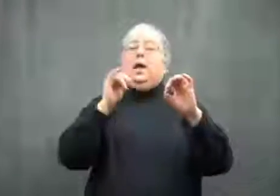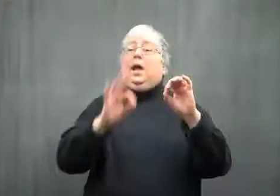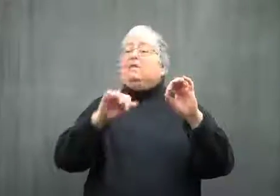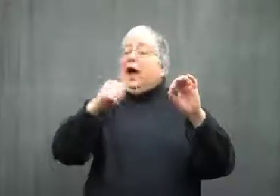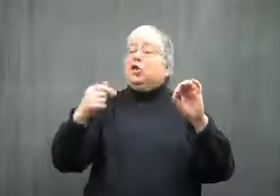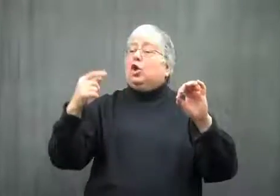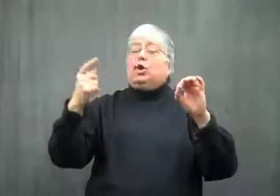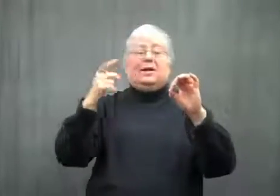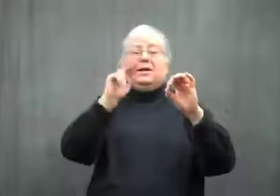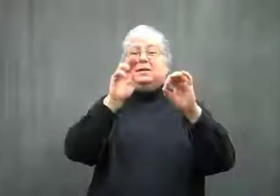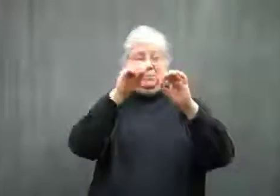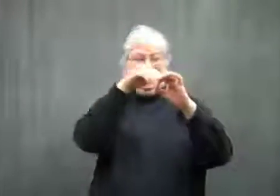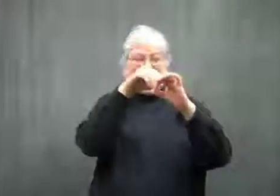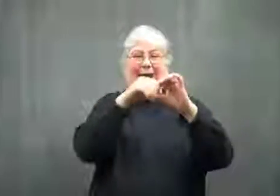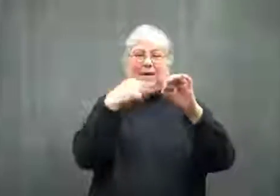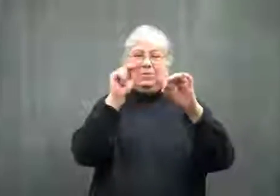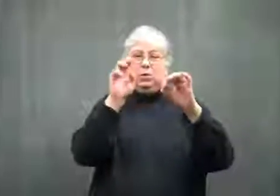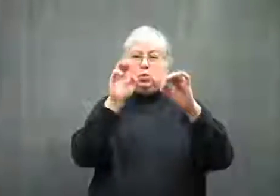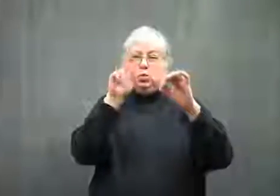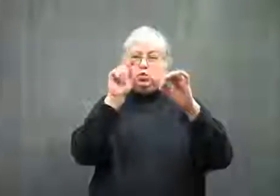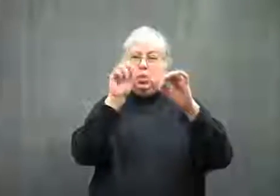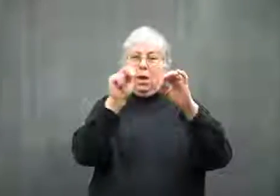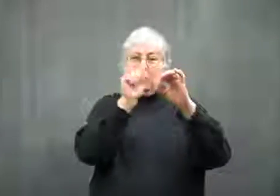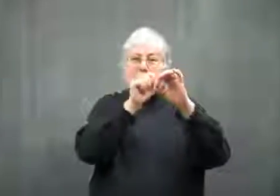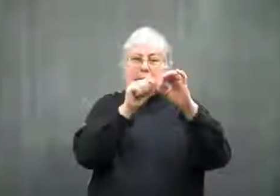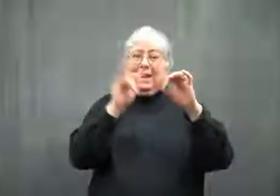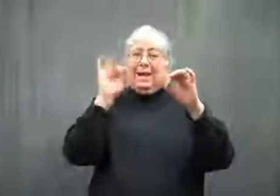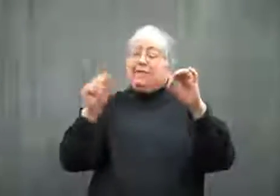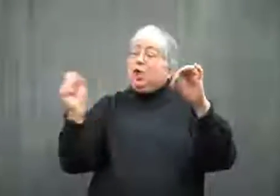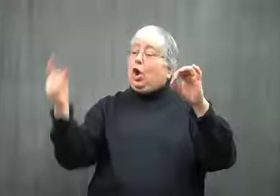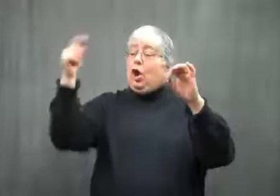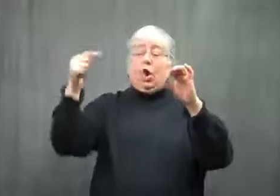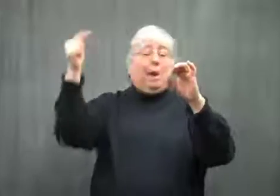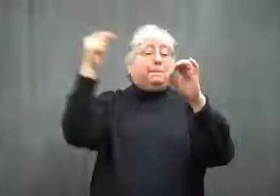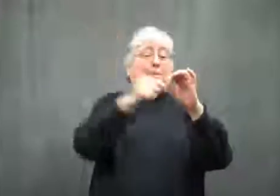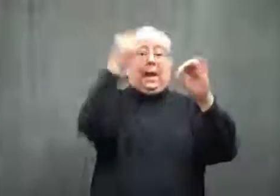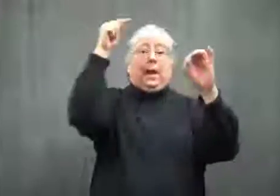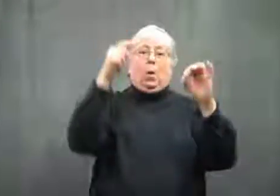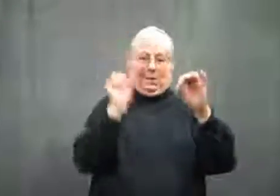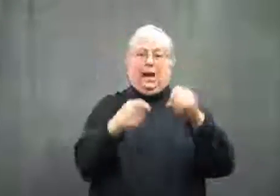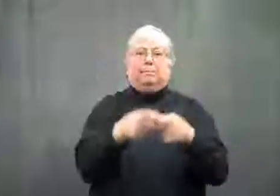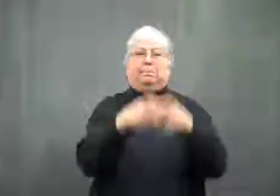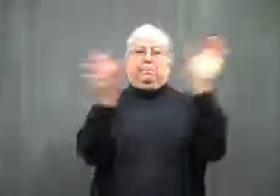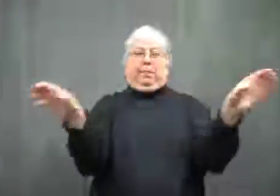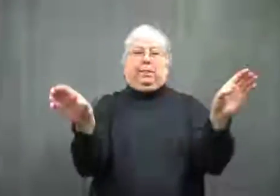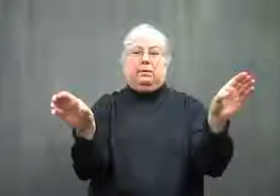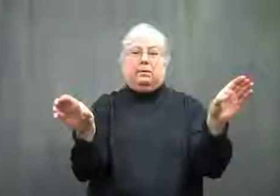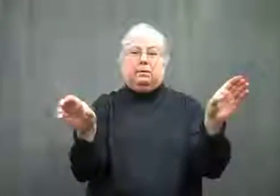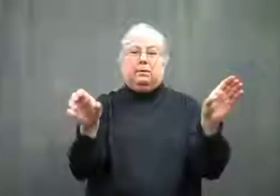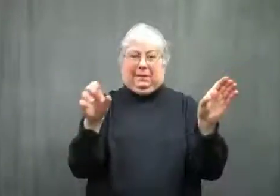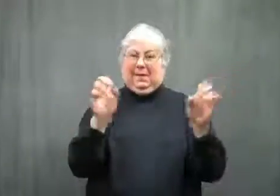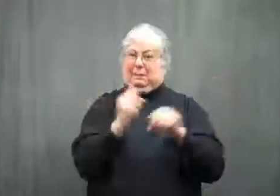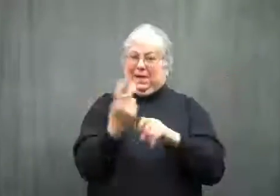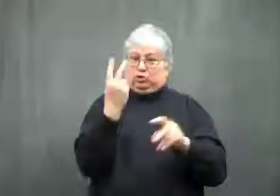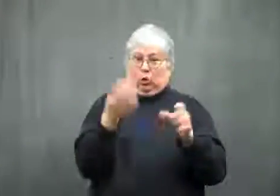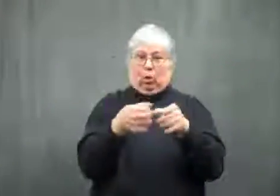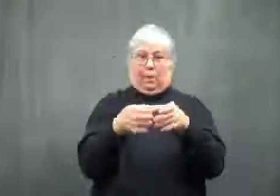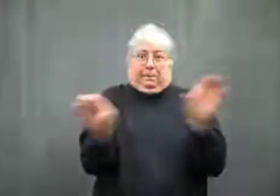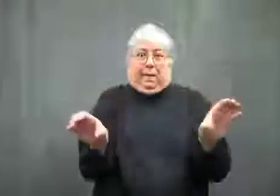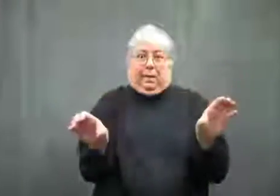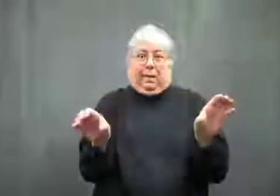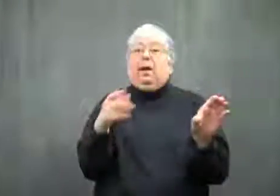There are neutrons in the nucleus. If a stray one hits it, it will split in two.